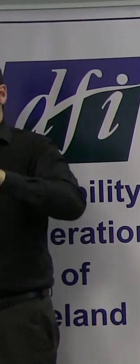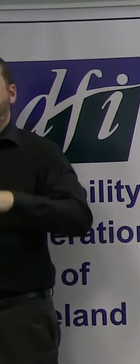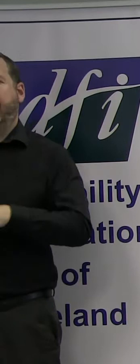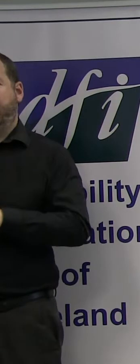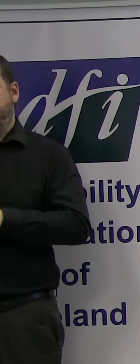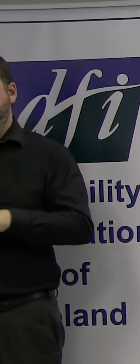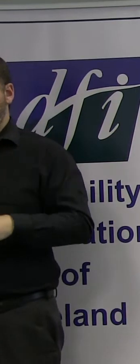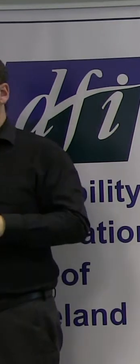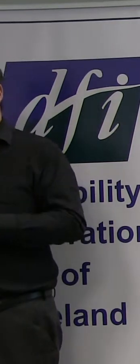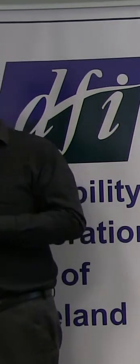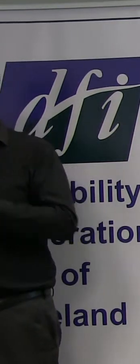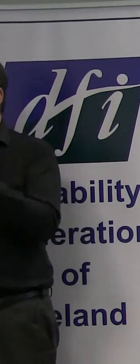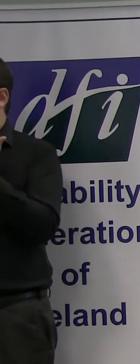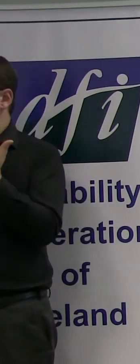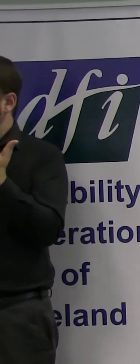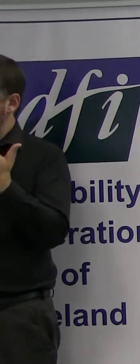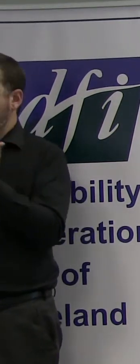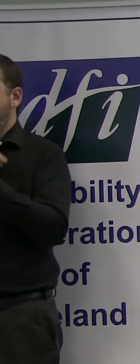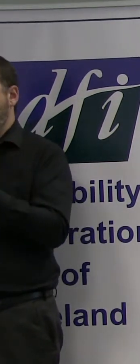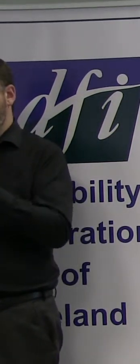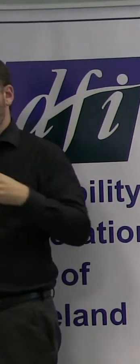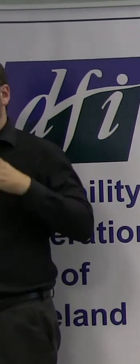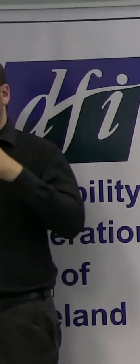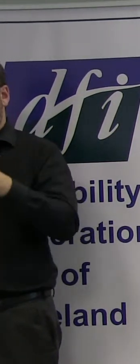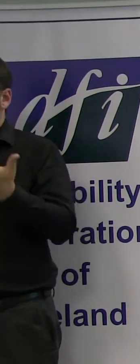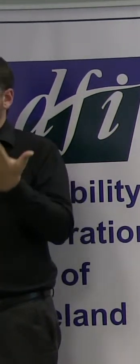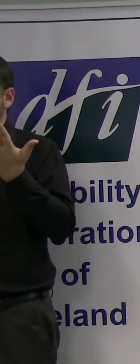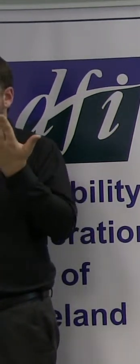taking into account arianna competing with other novels off